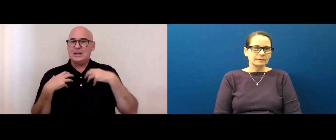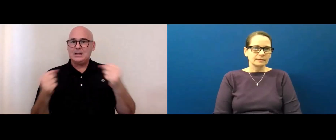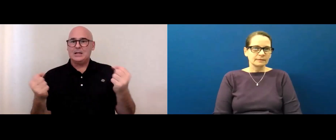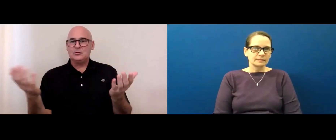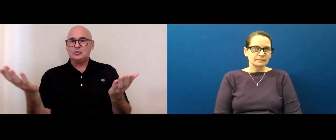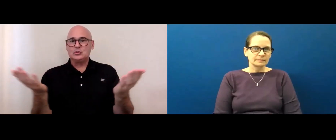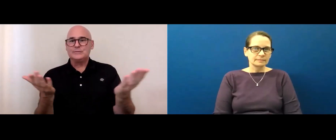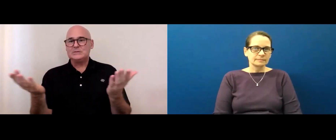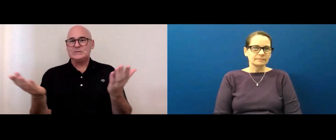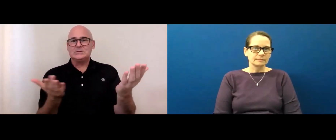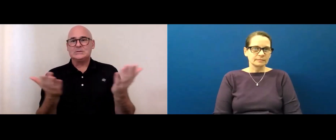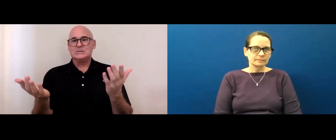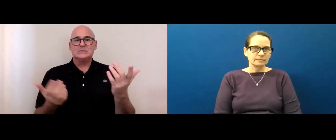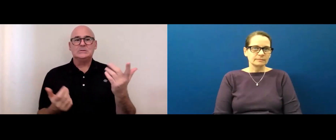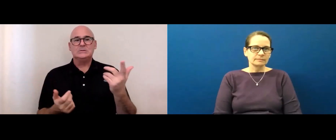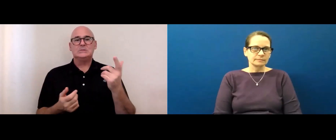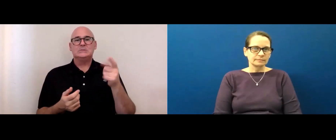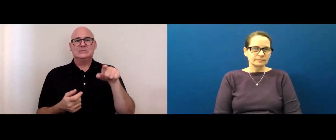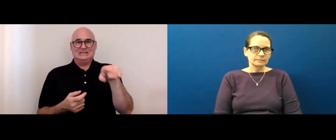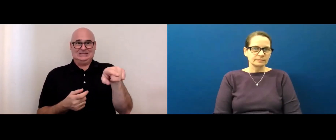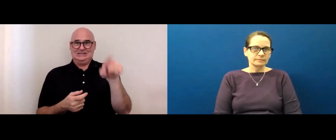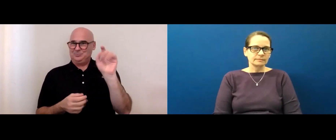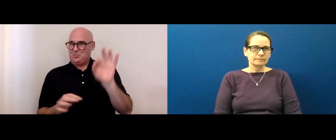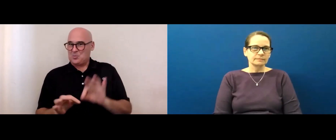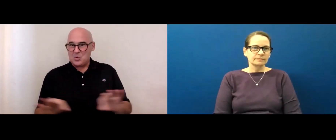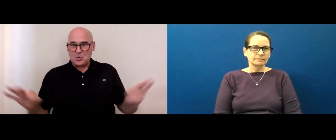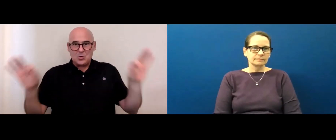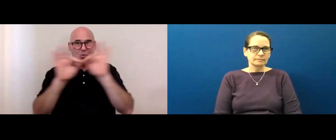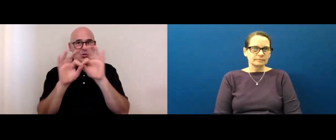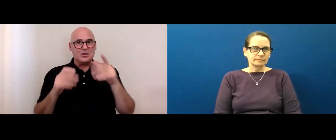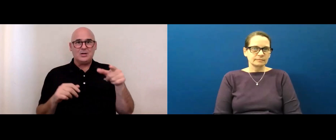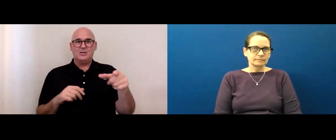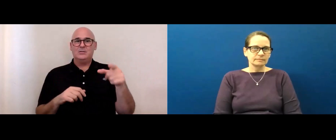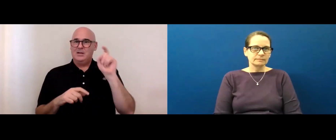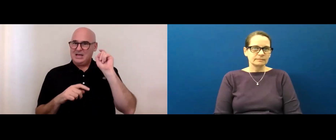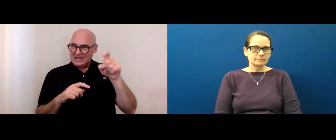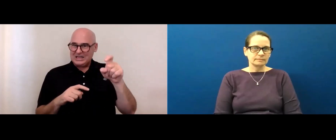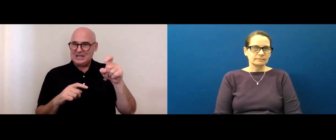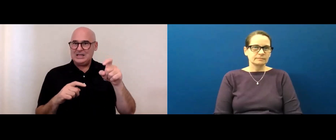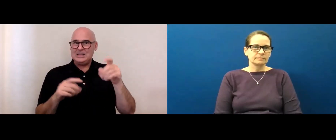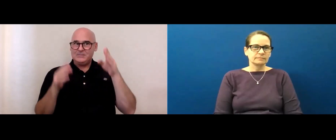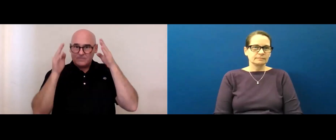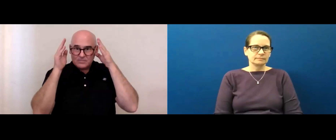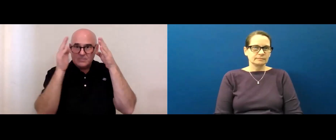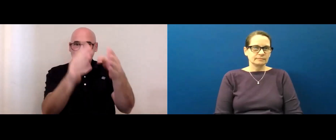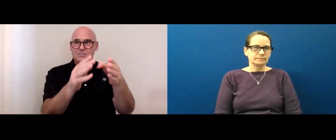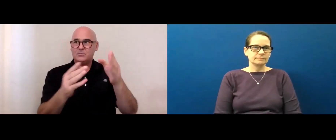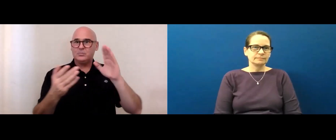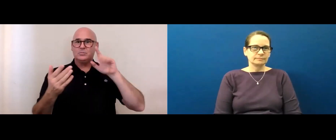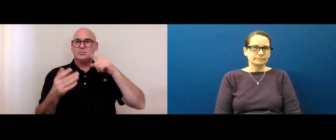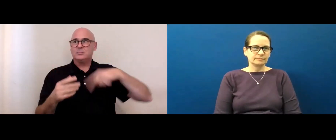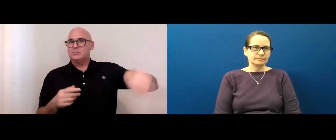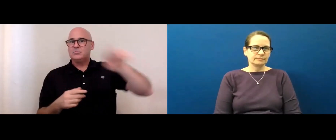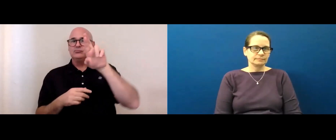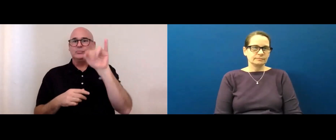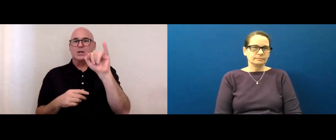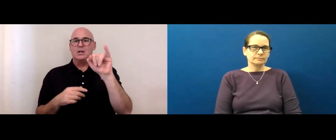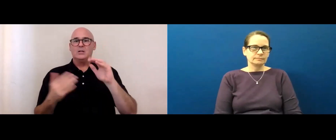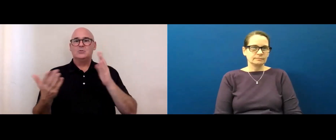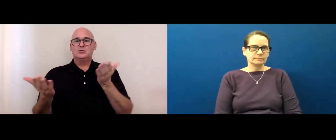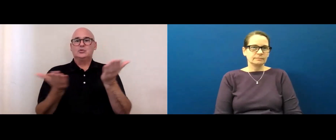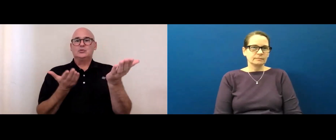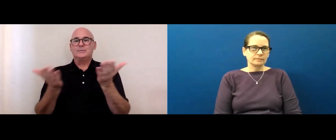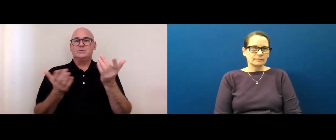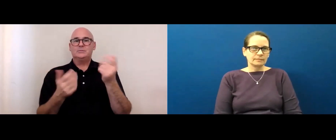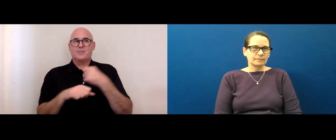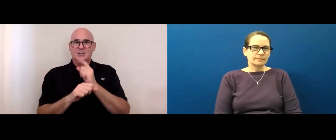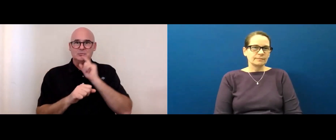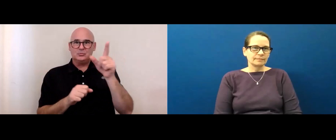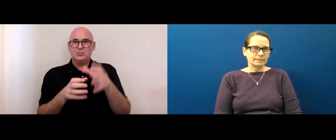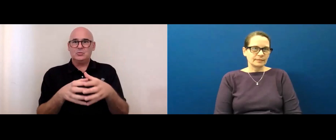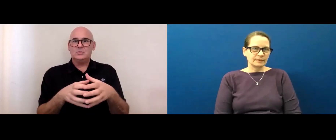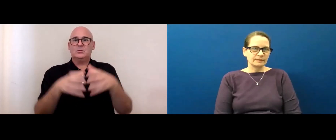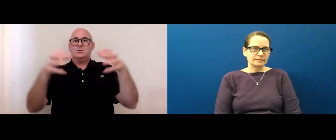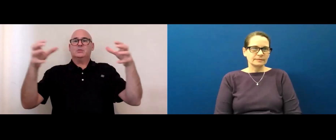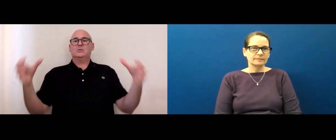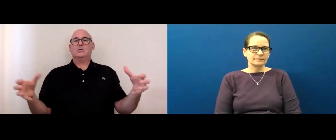mental health services it is so important we need to focus in Rhode Island on mental health services